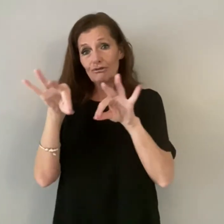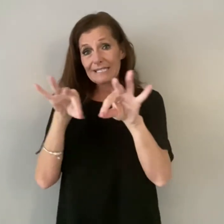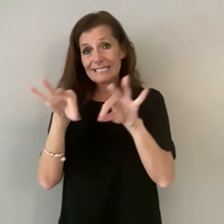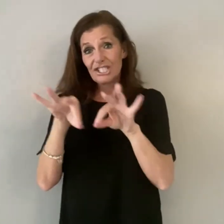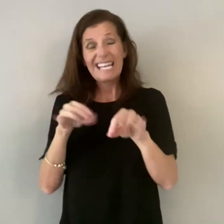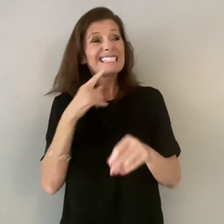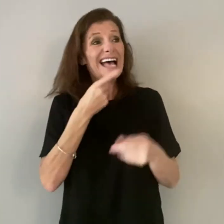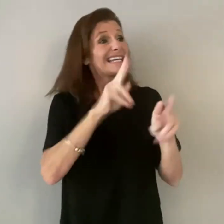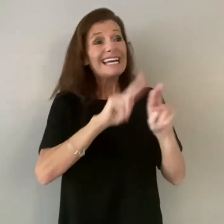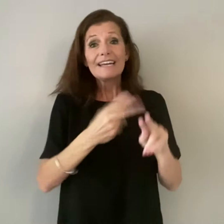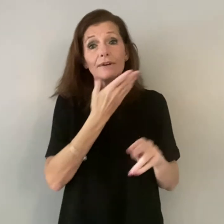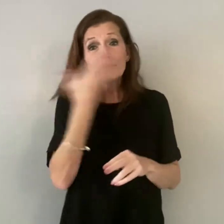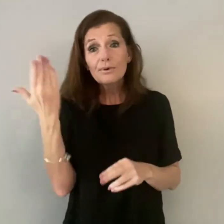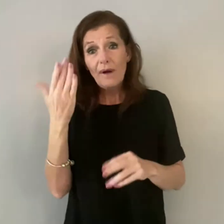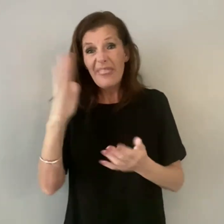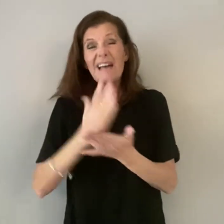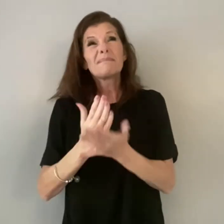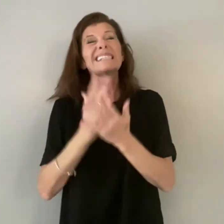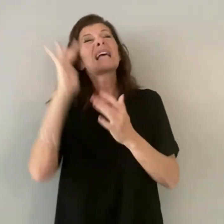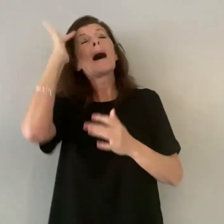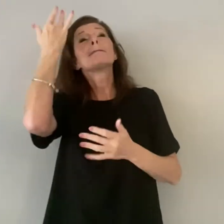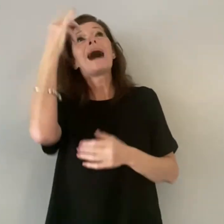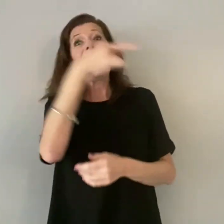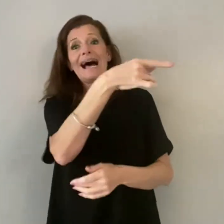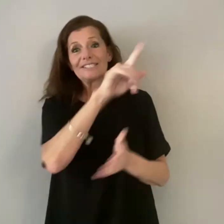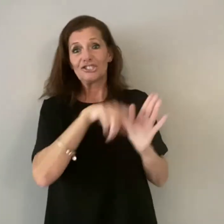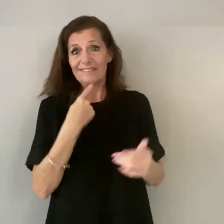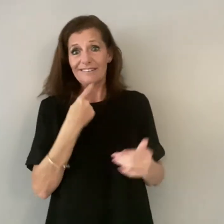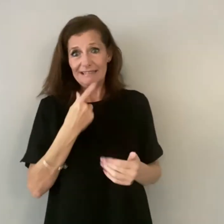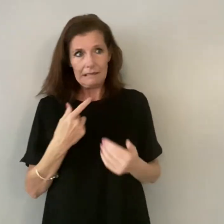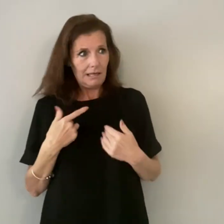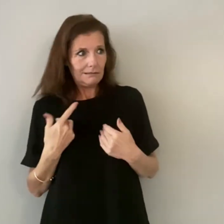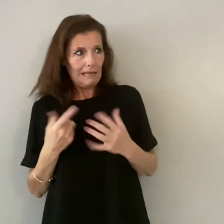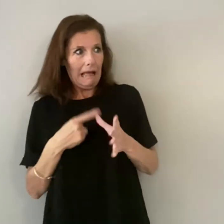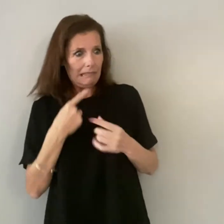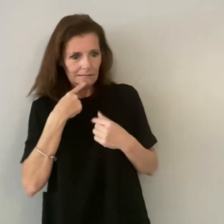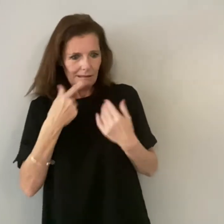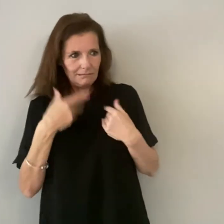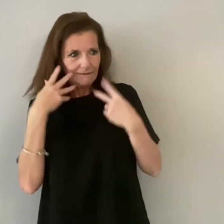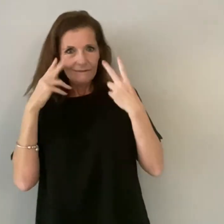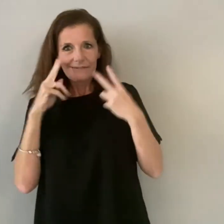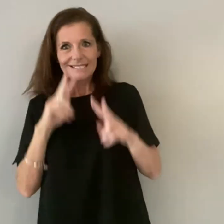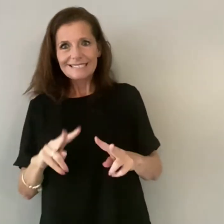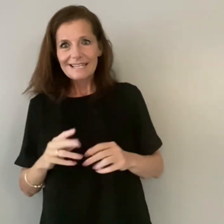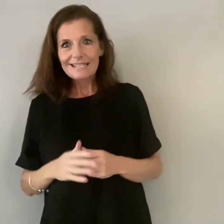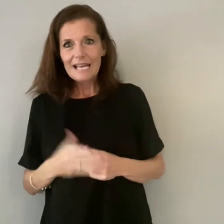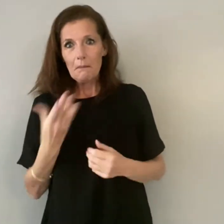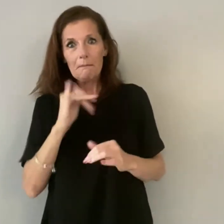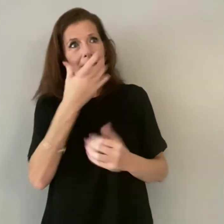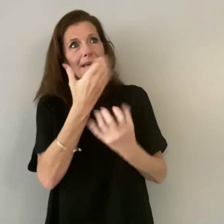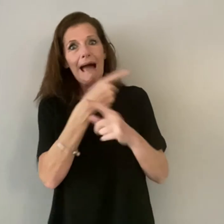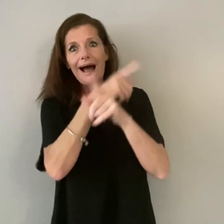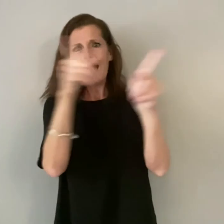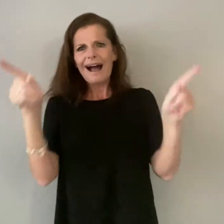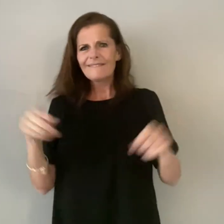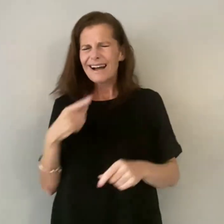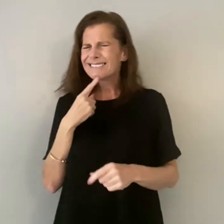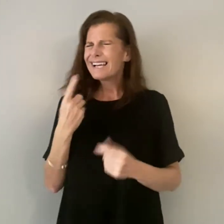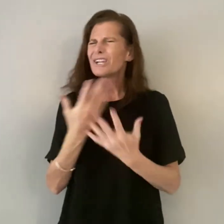I really, that's not something I've really come across but there could be boards out there that do have that.